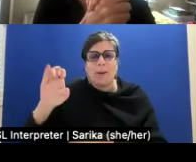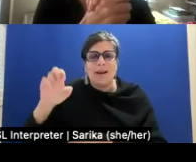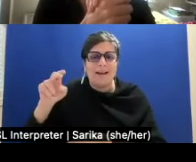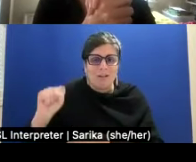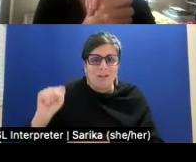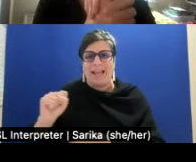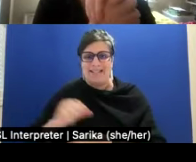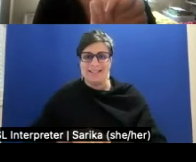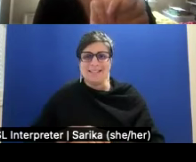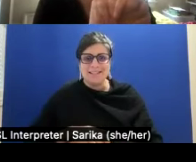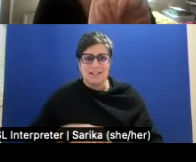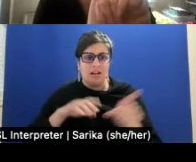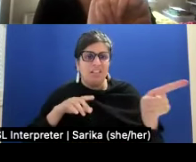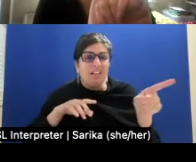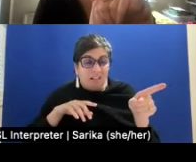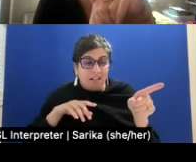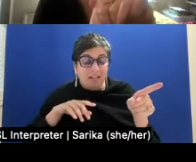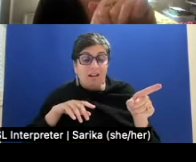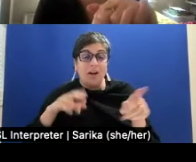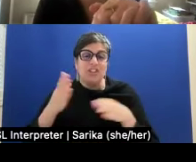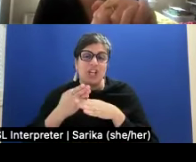sharing their poetry at the meal.